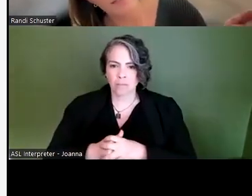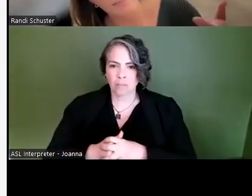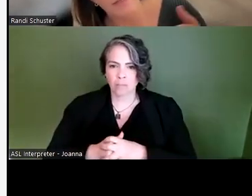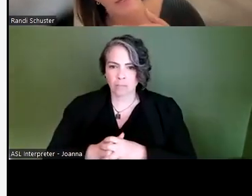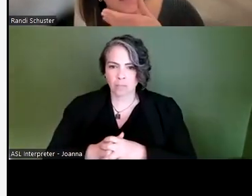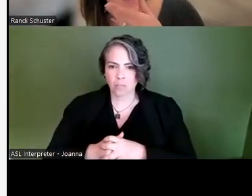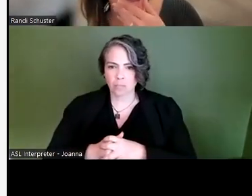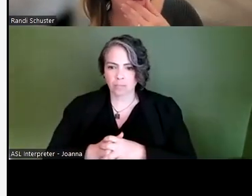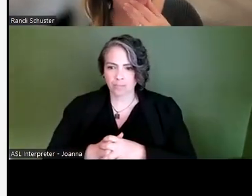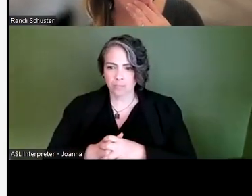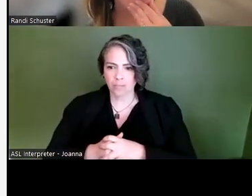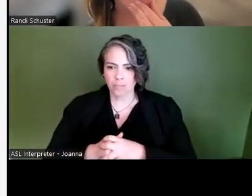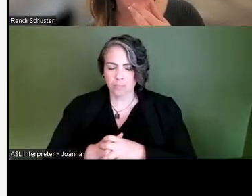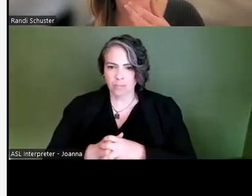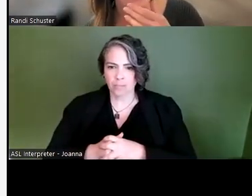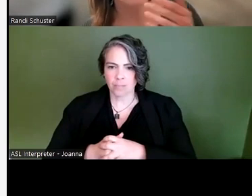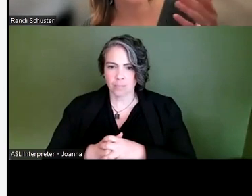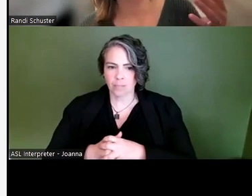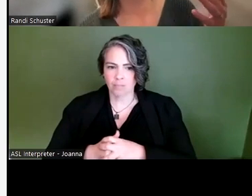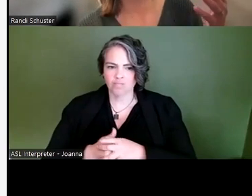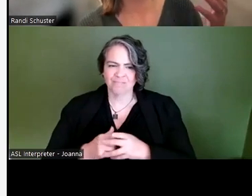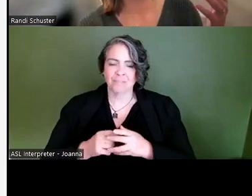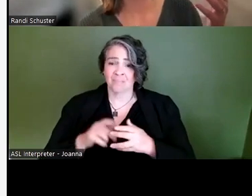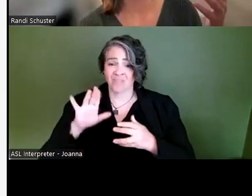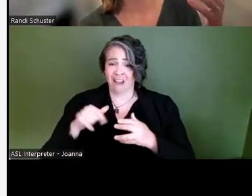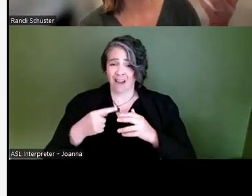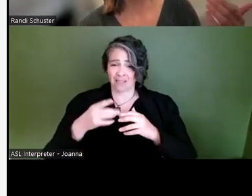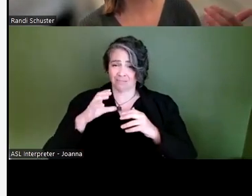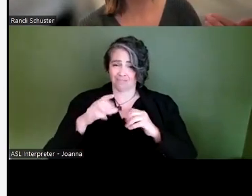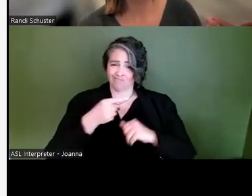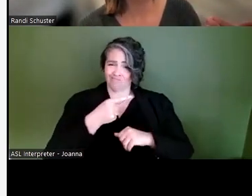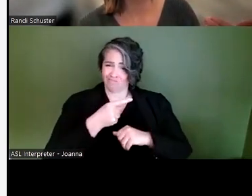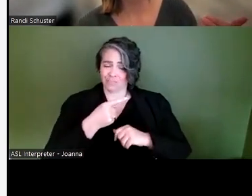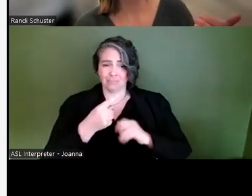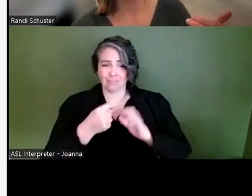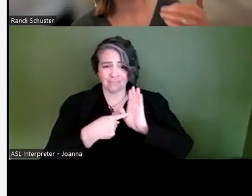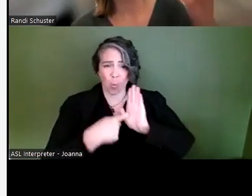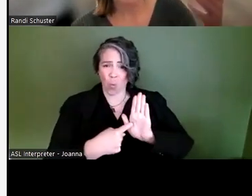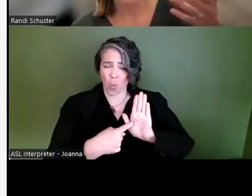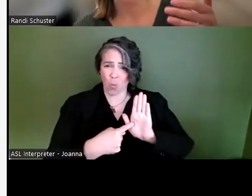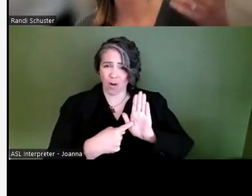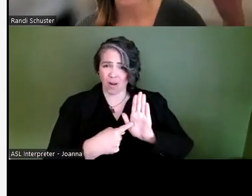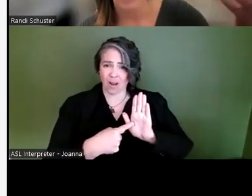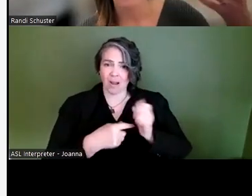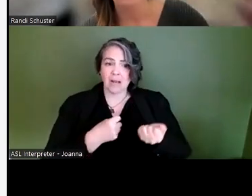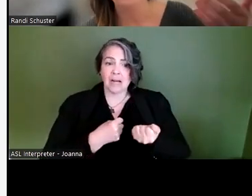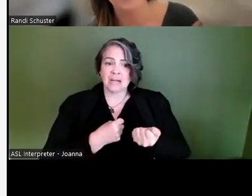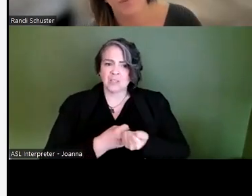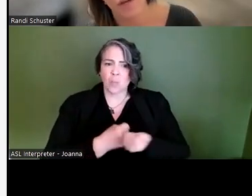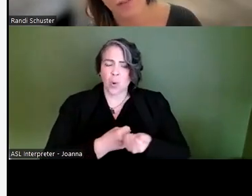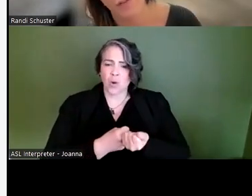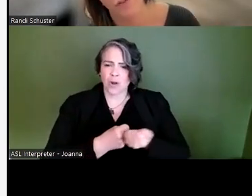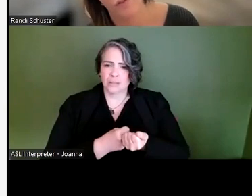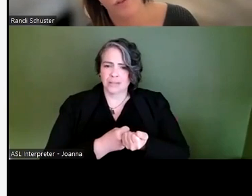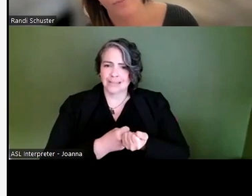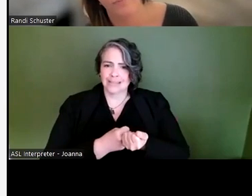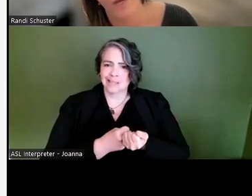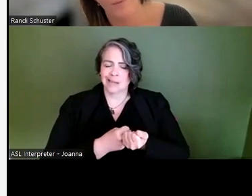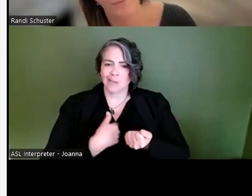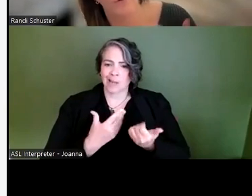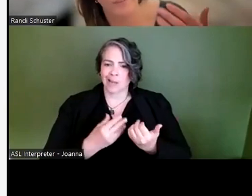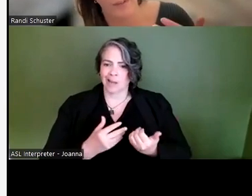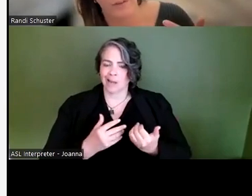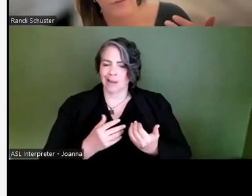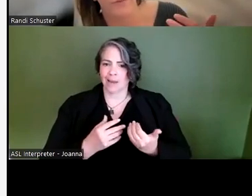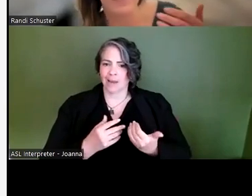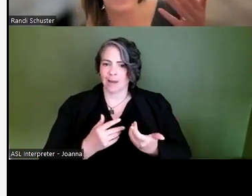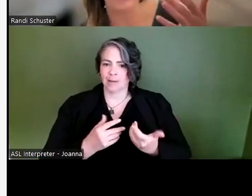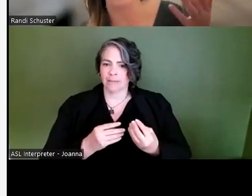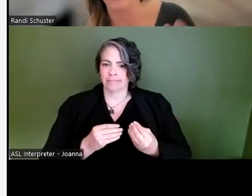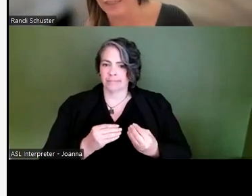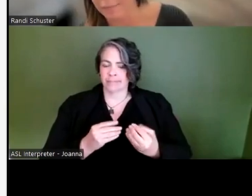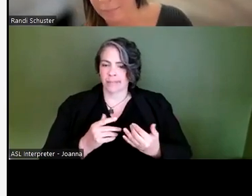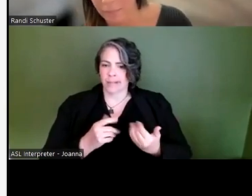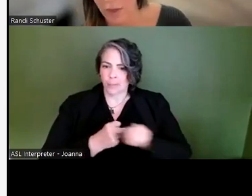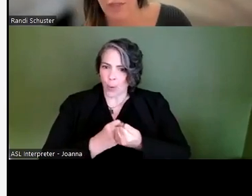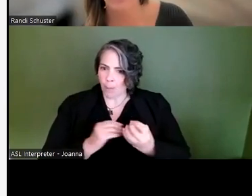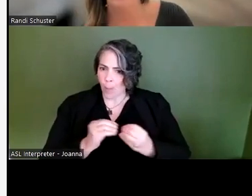simply, shows that supports are graduated in response to progressive indication of need, okay.